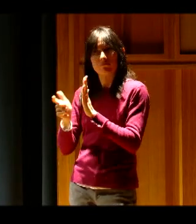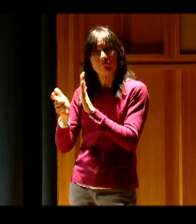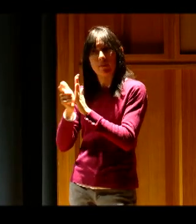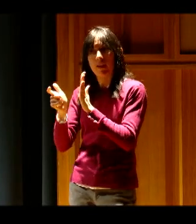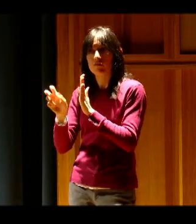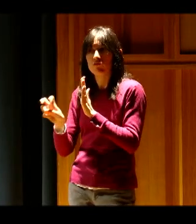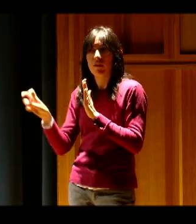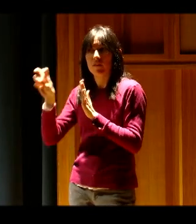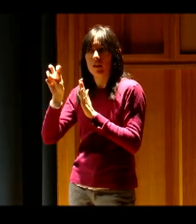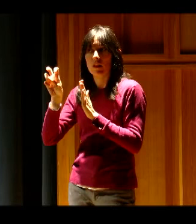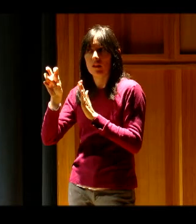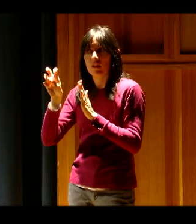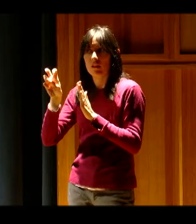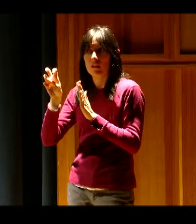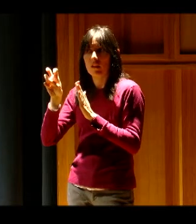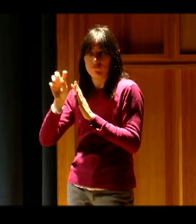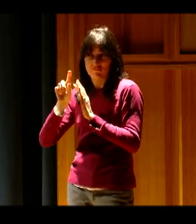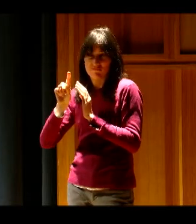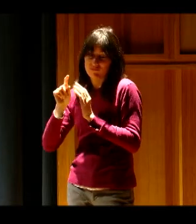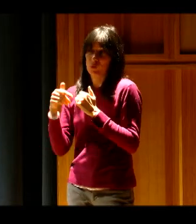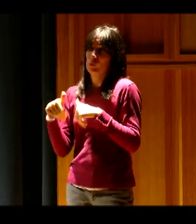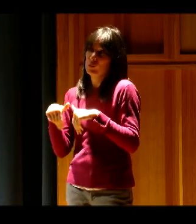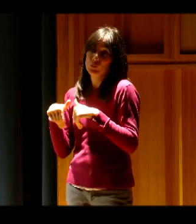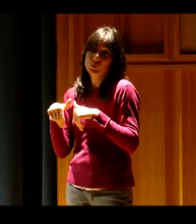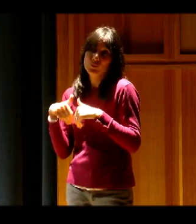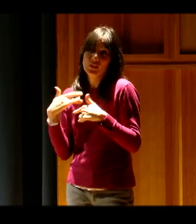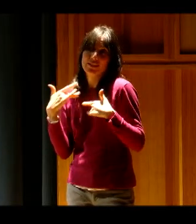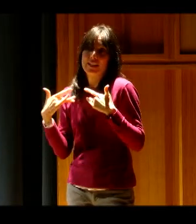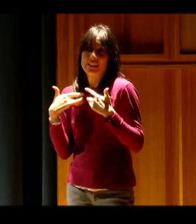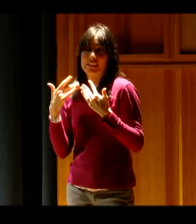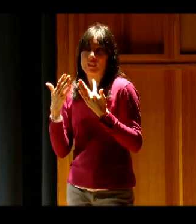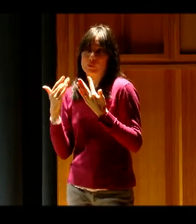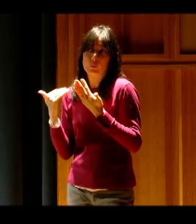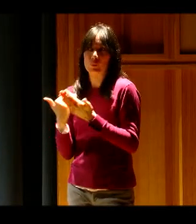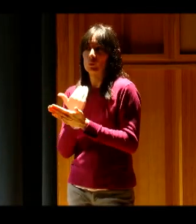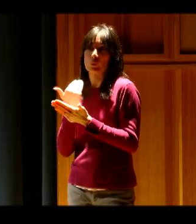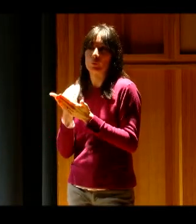So these are very, very exciting pioneering pieces of work.